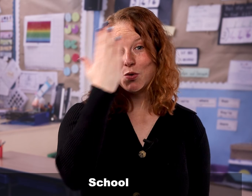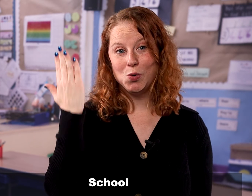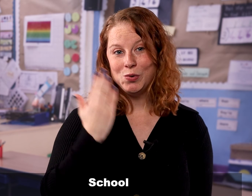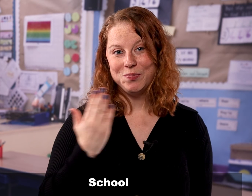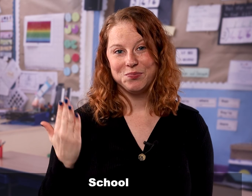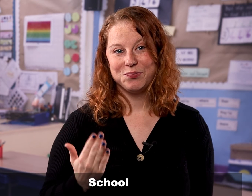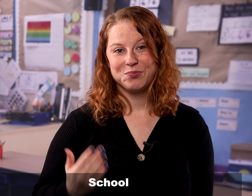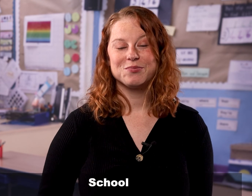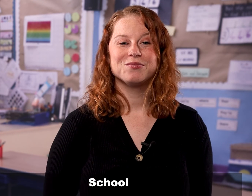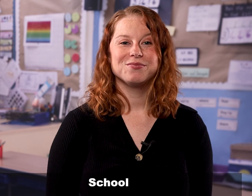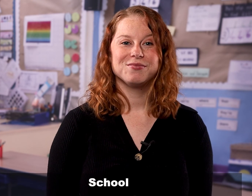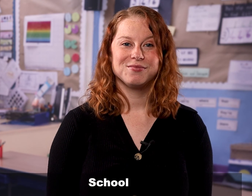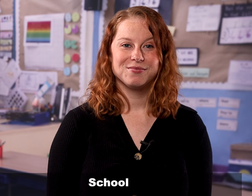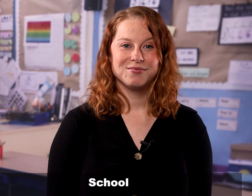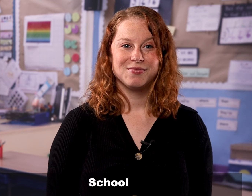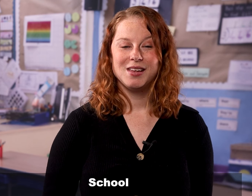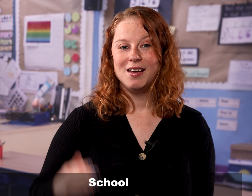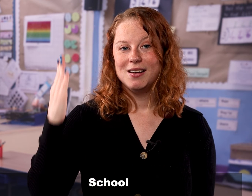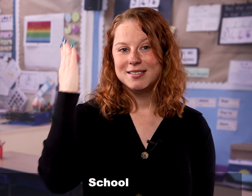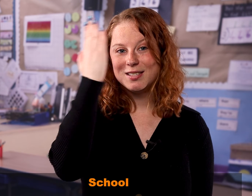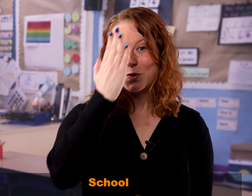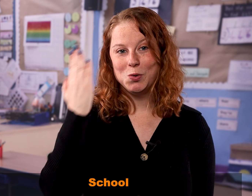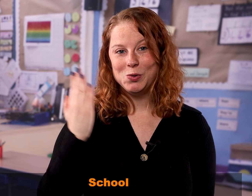School School